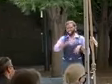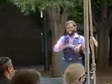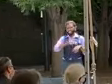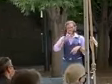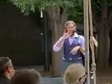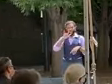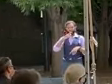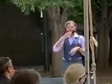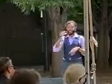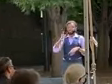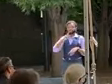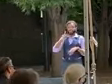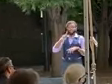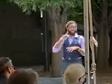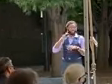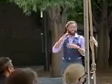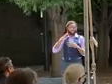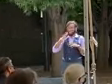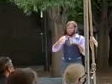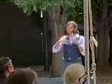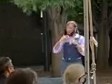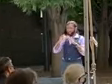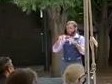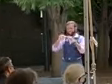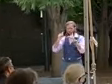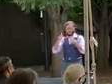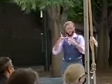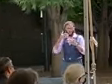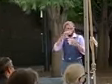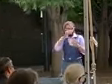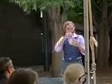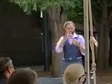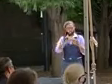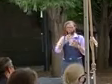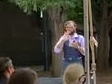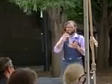And the fact that all the memorials are so close to the airport we can contribute that to FDR.